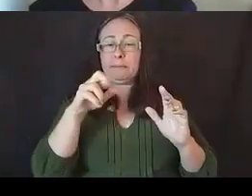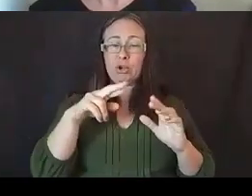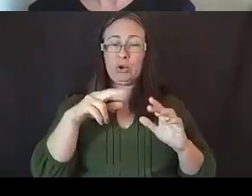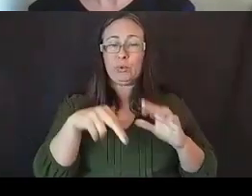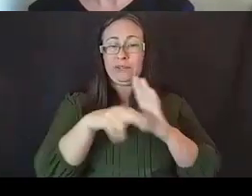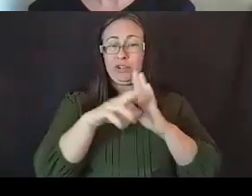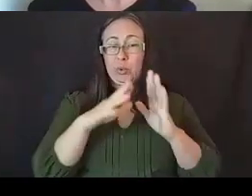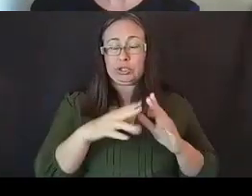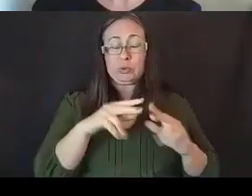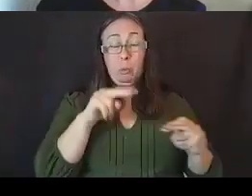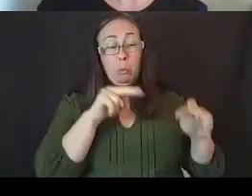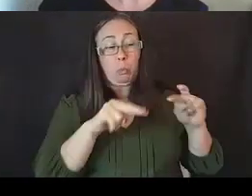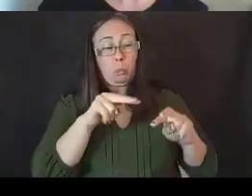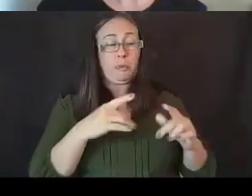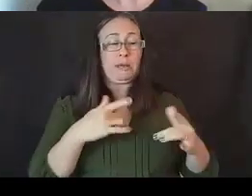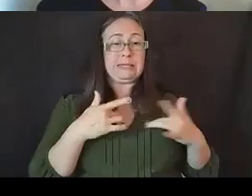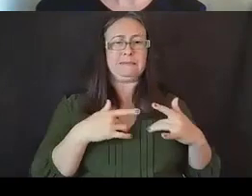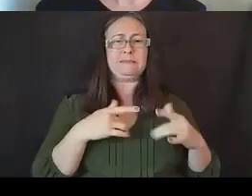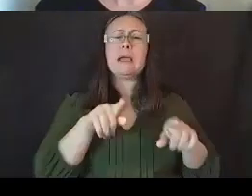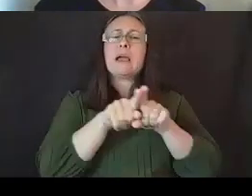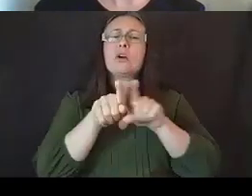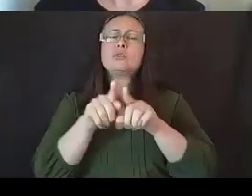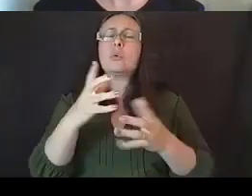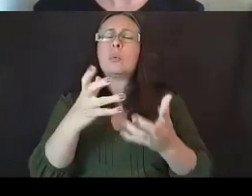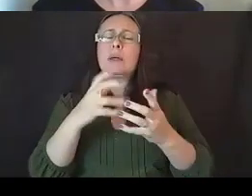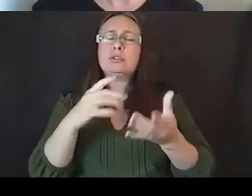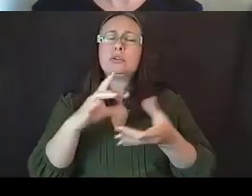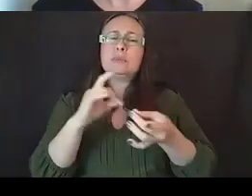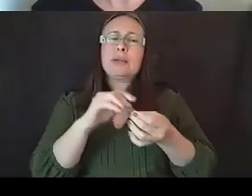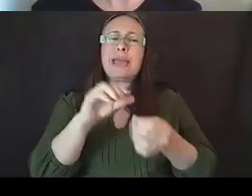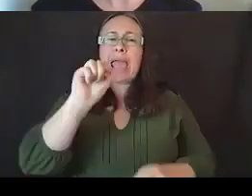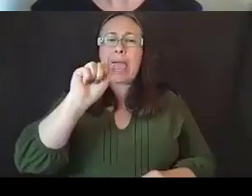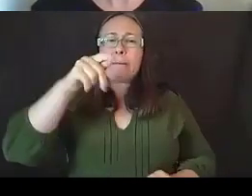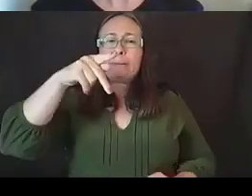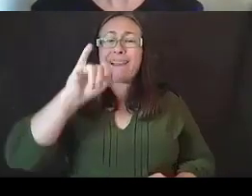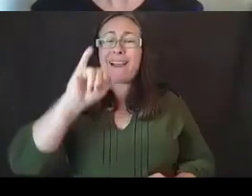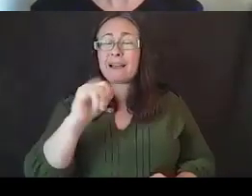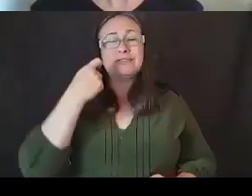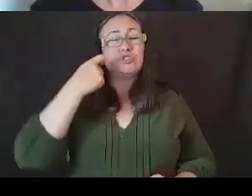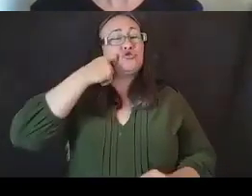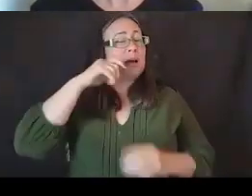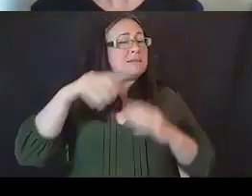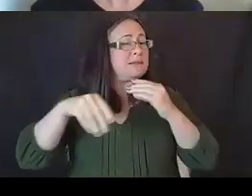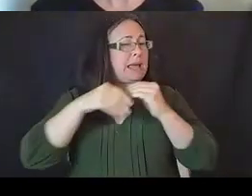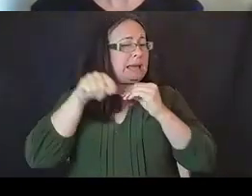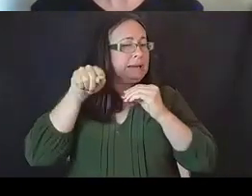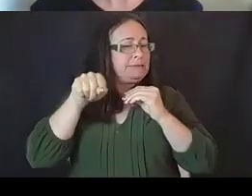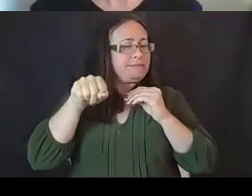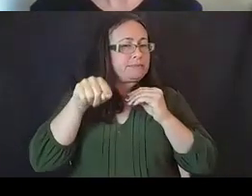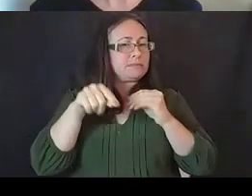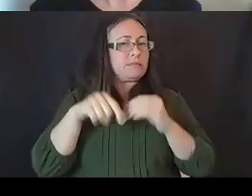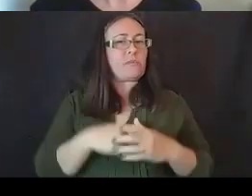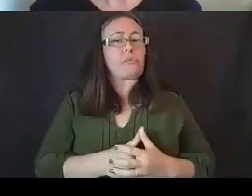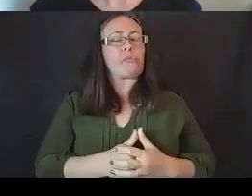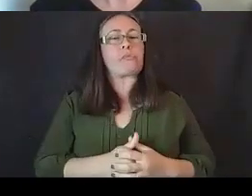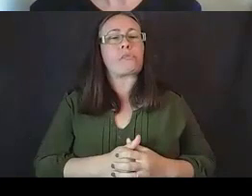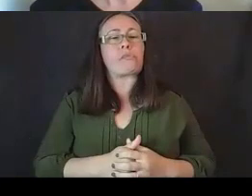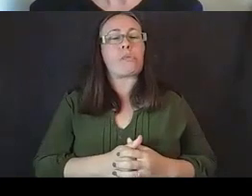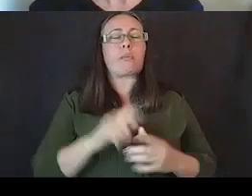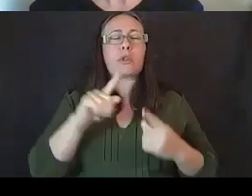I did want to also mention the API. This is something that we just added when we were modernizing this website,